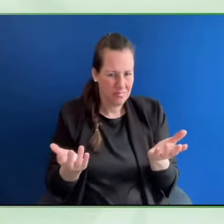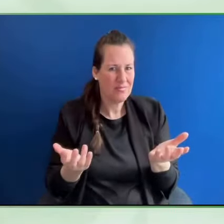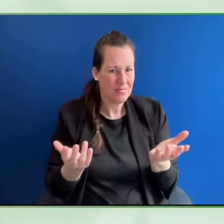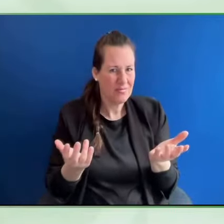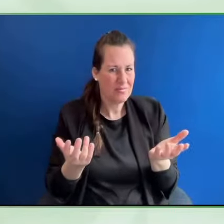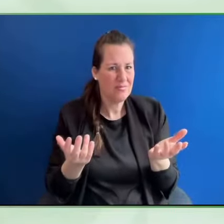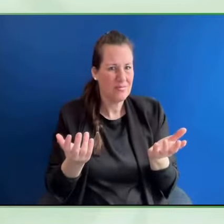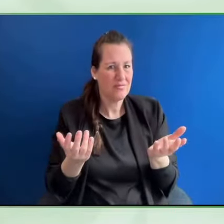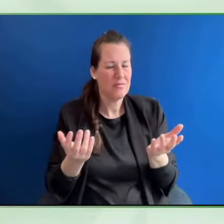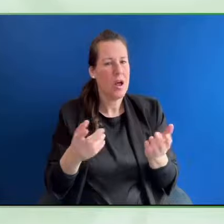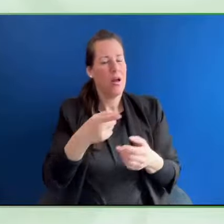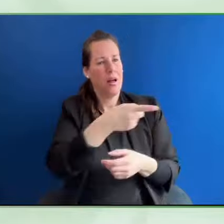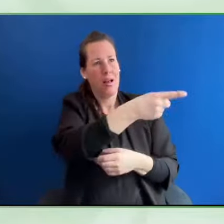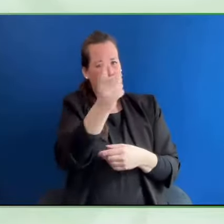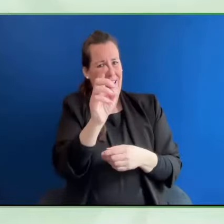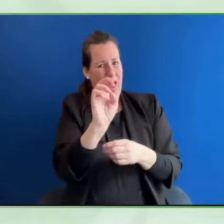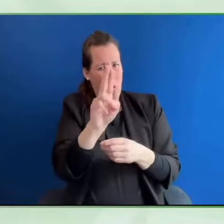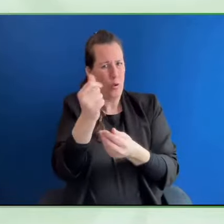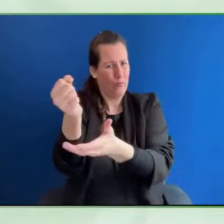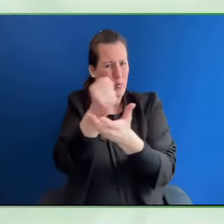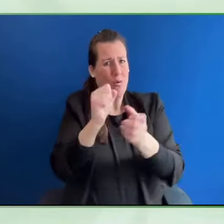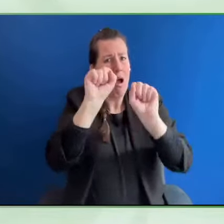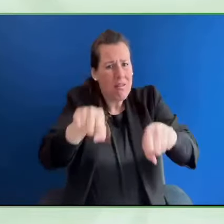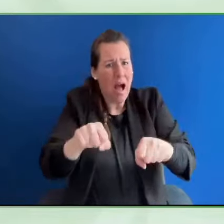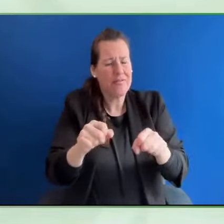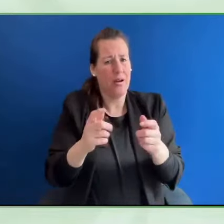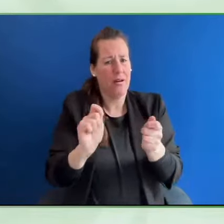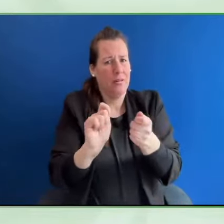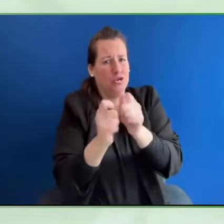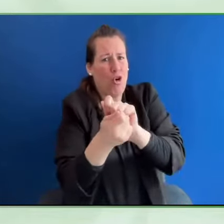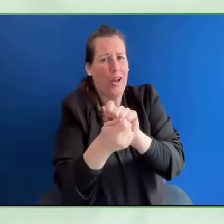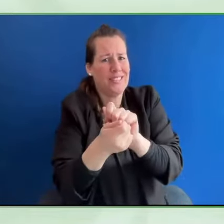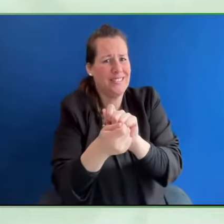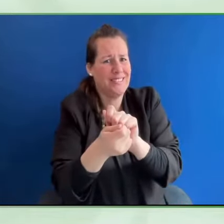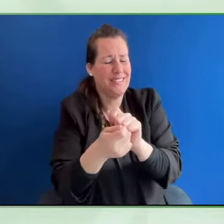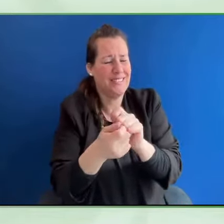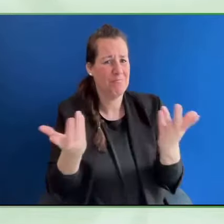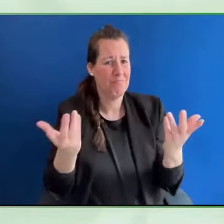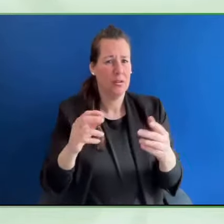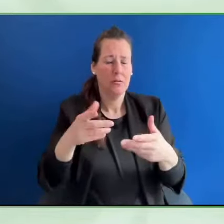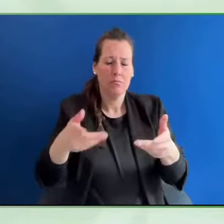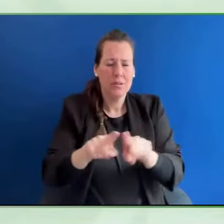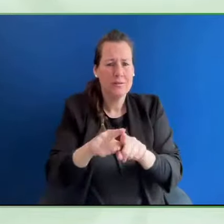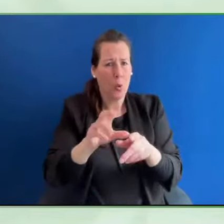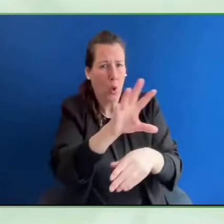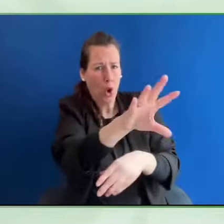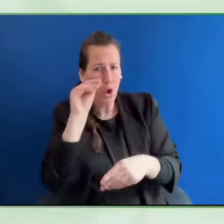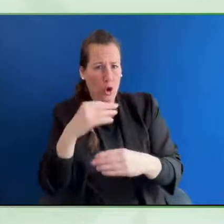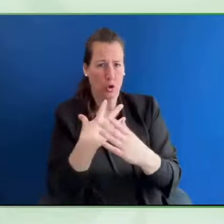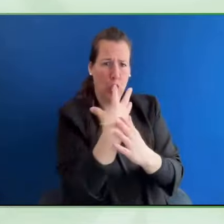quality levels, cultural aspects. Economic aspects and so forth.